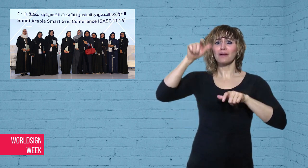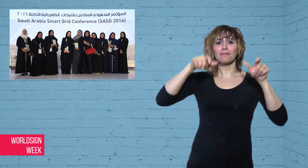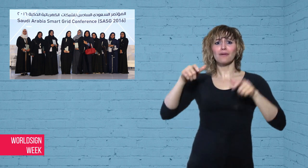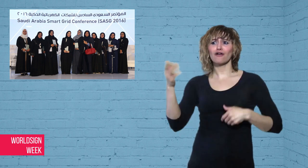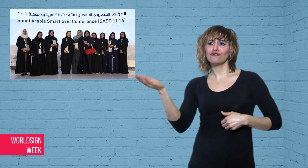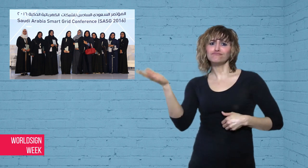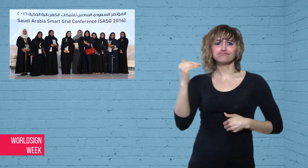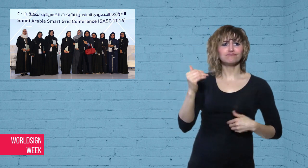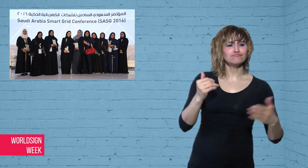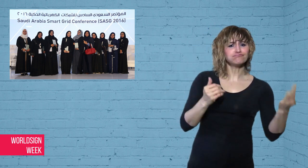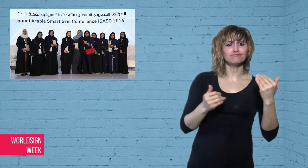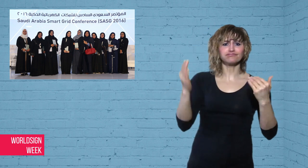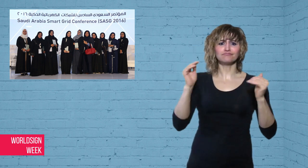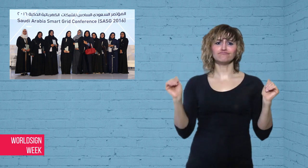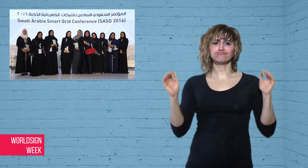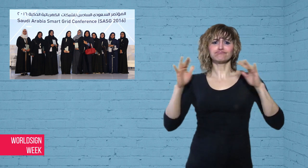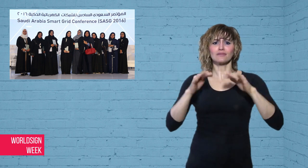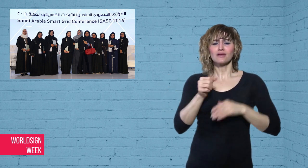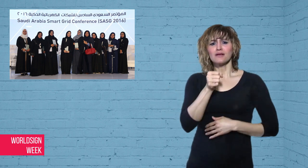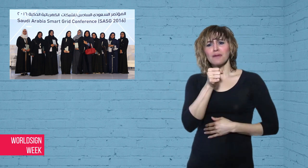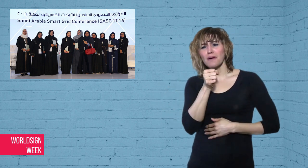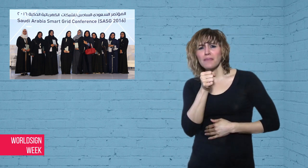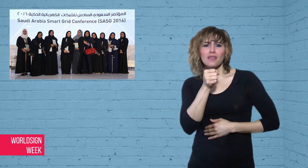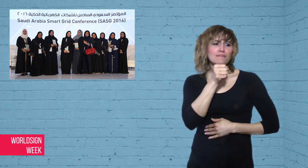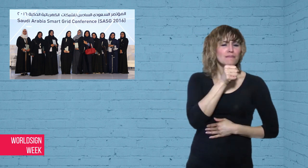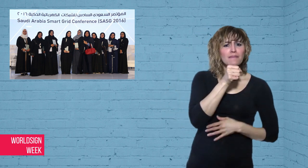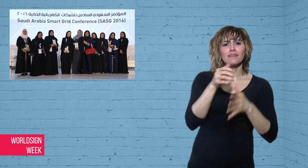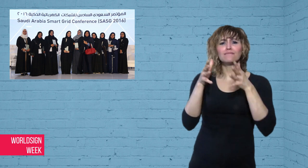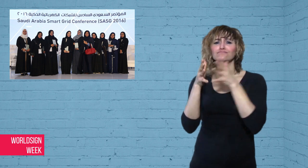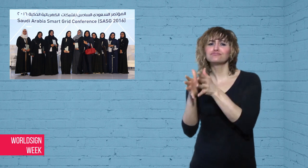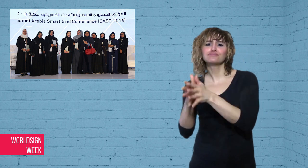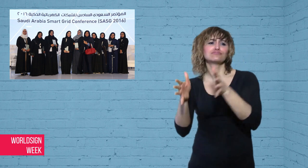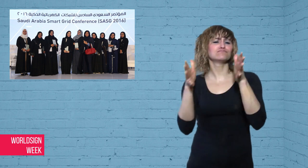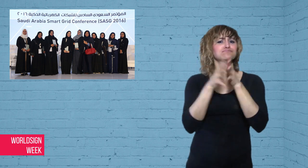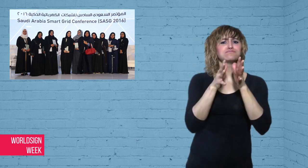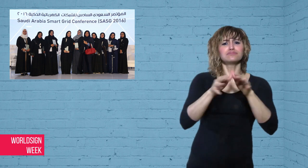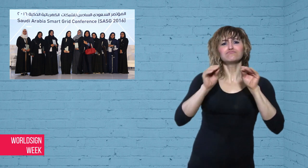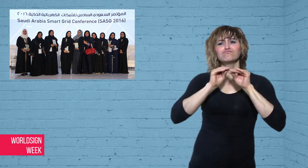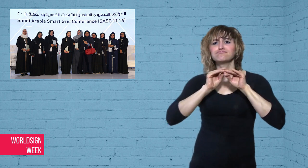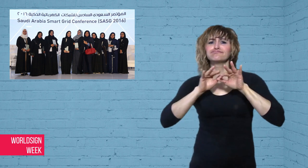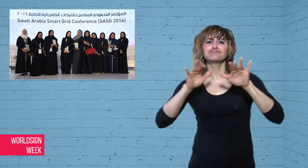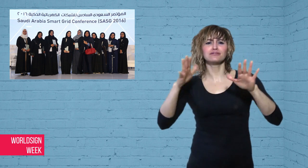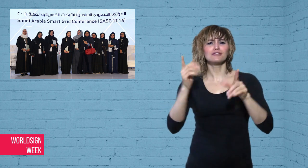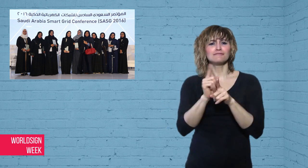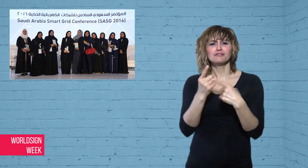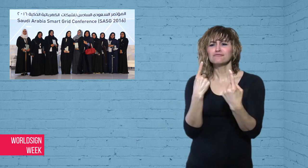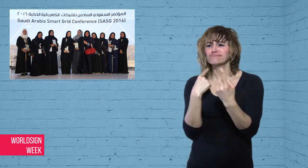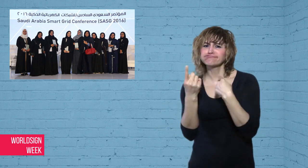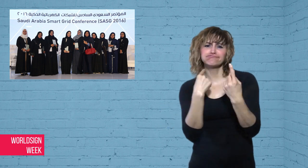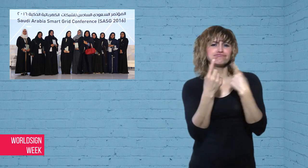the capital of Riyadh.